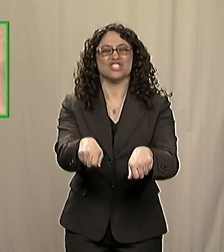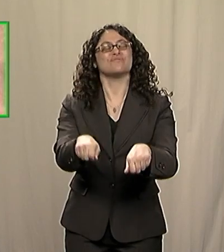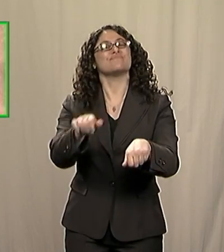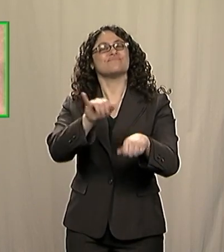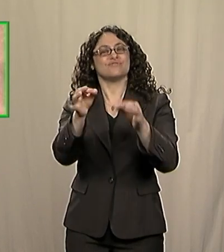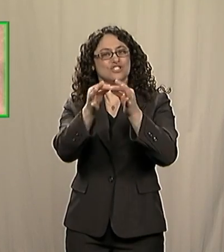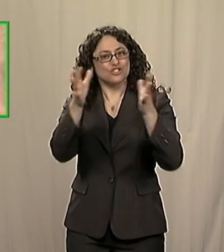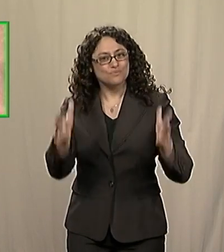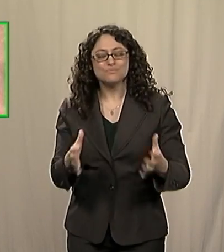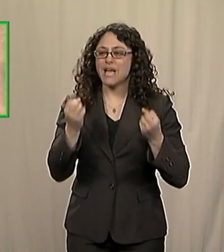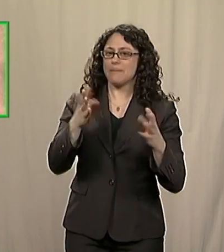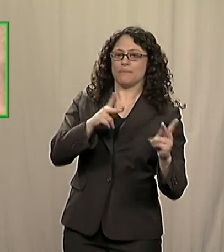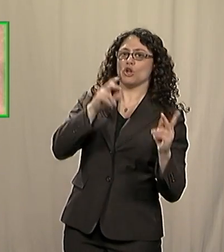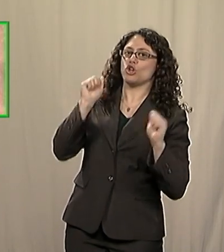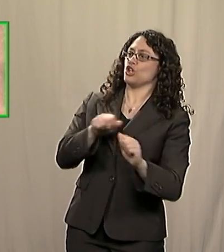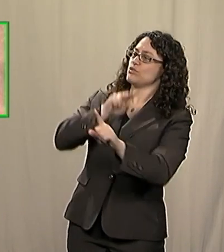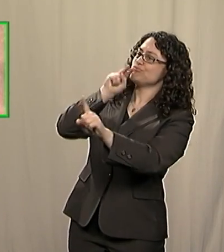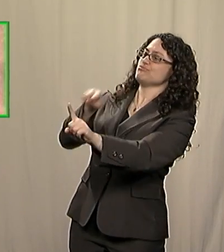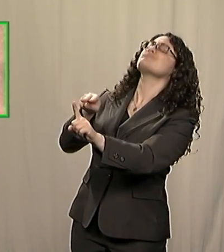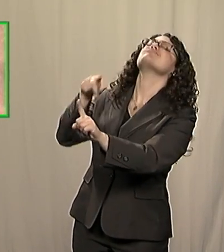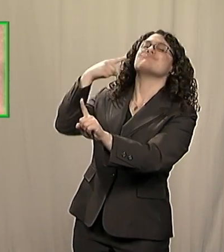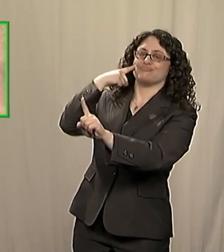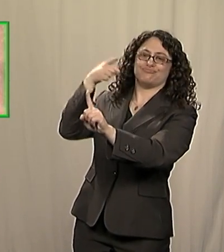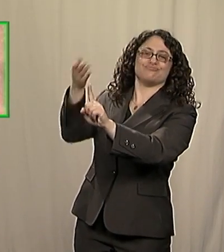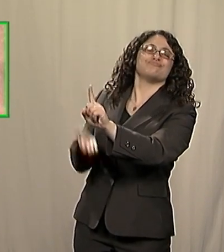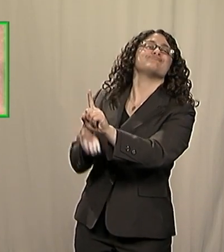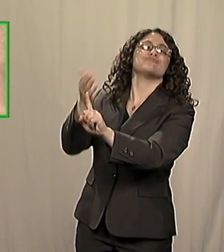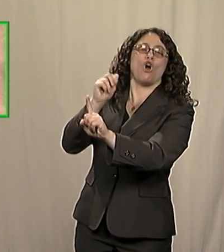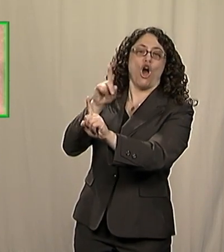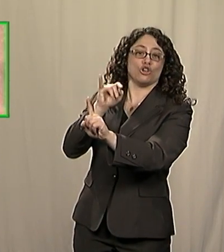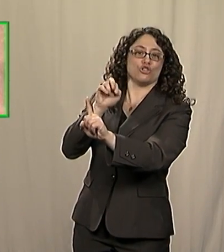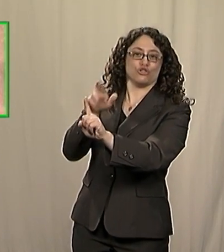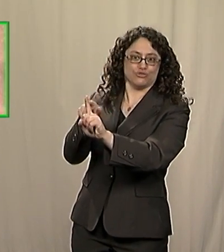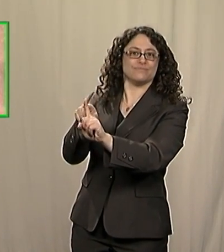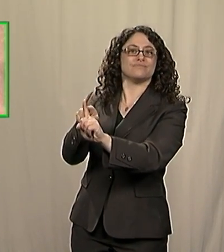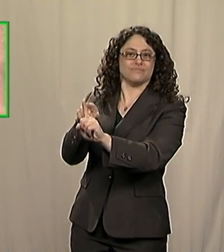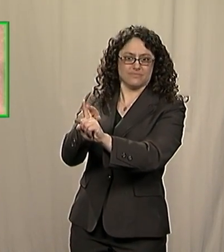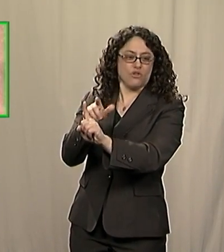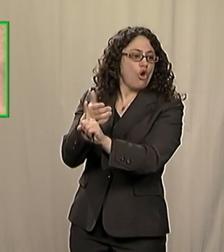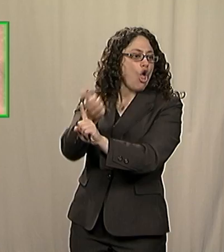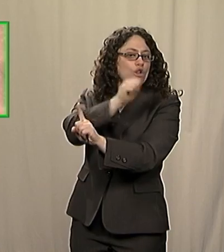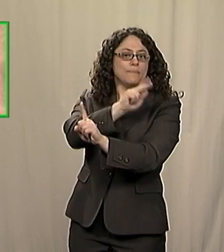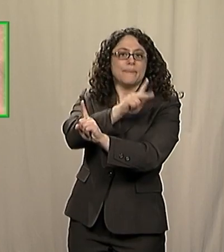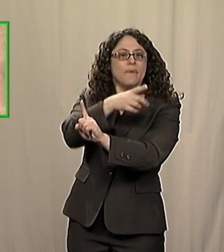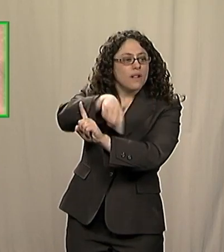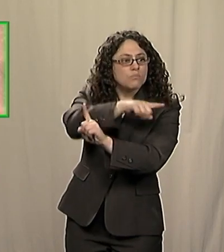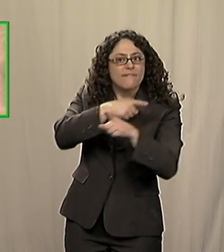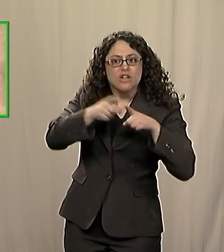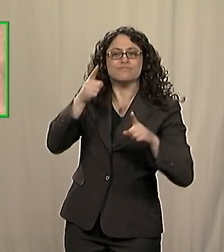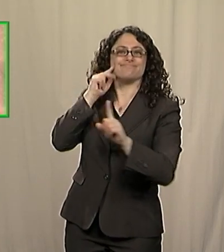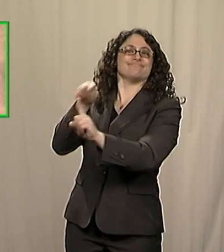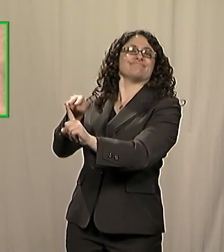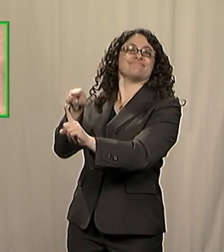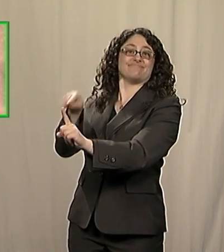as an auditor by that other professional. So we've had speaker roles and we've had hearer roles.